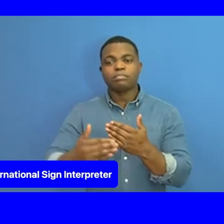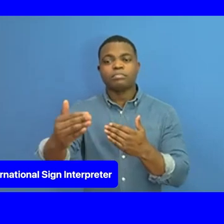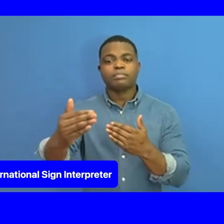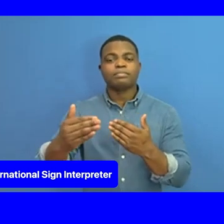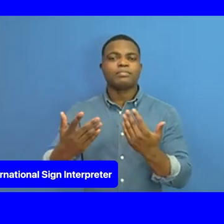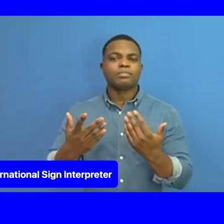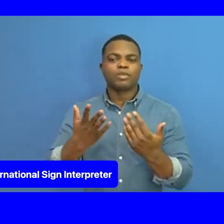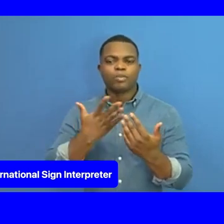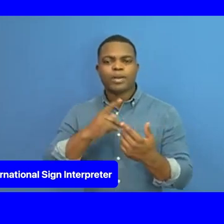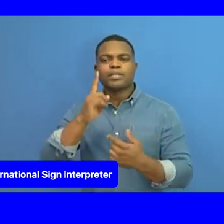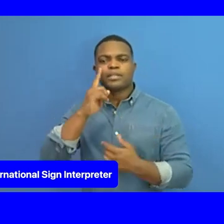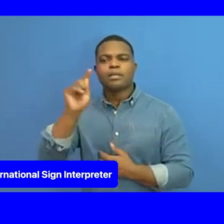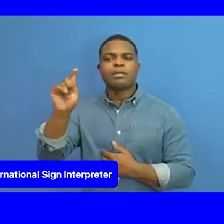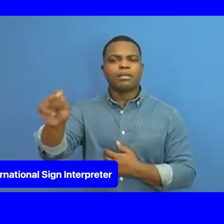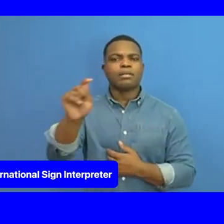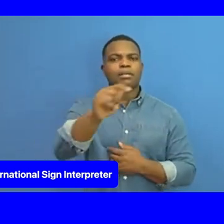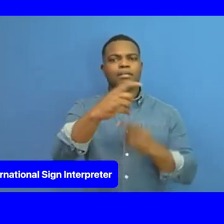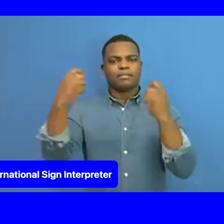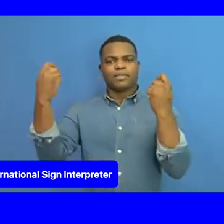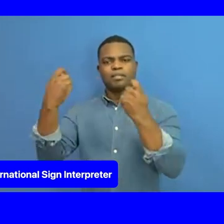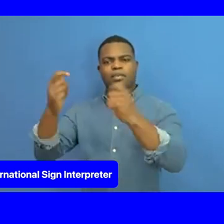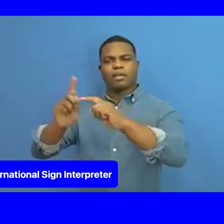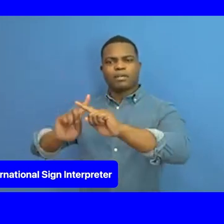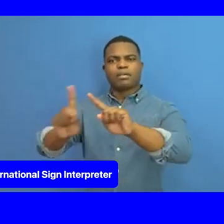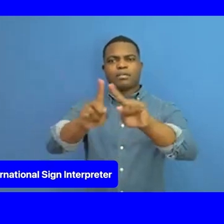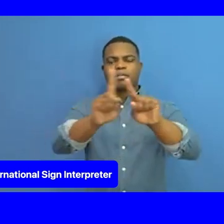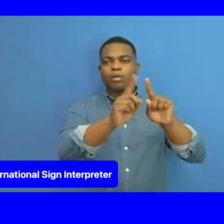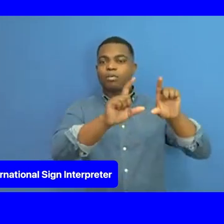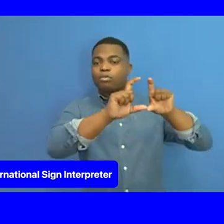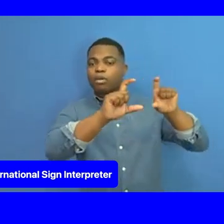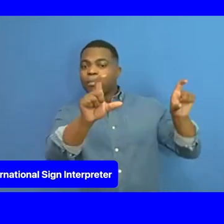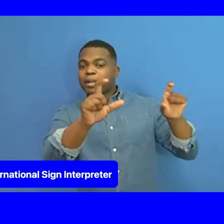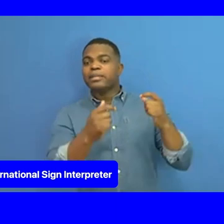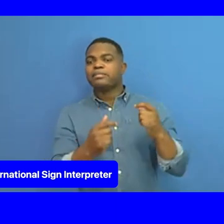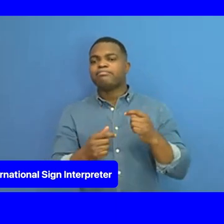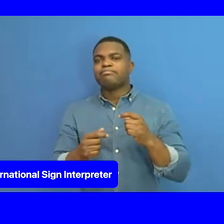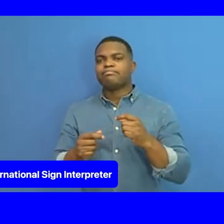Now over to you Anita. Anita, the new kid on the networks-block